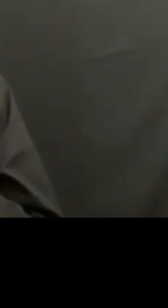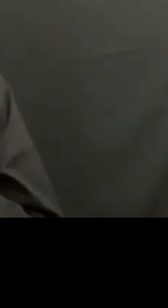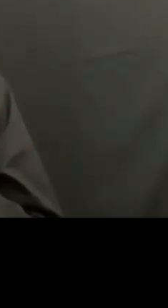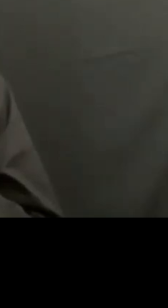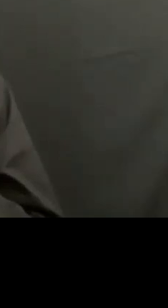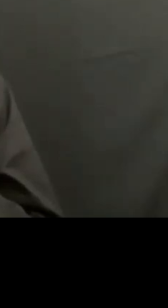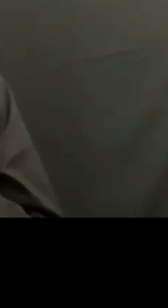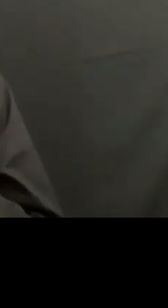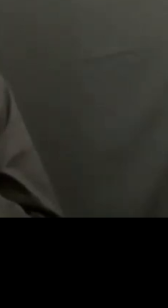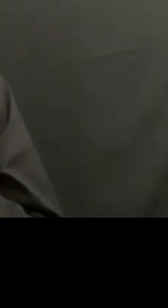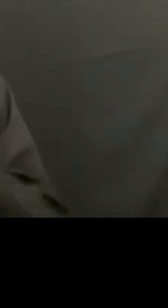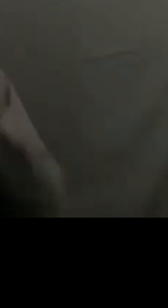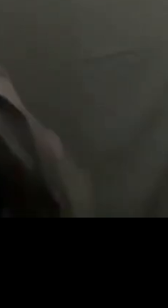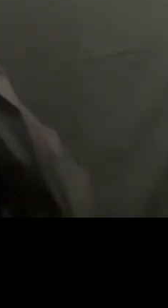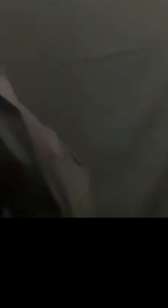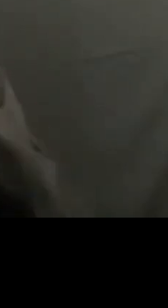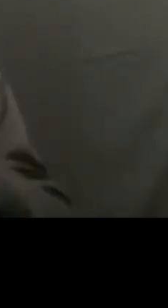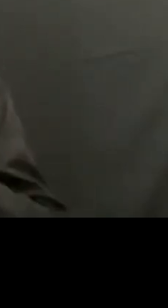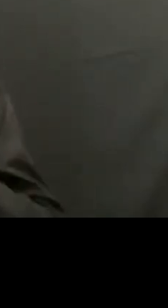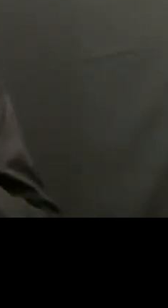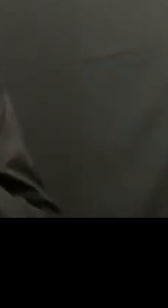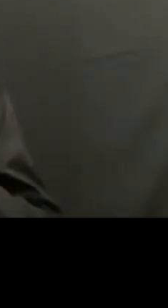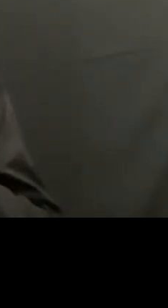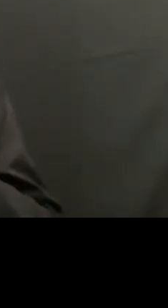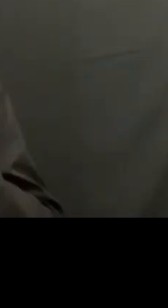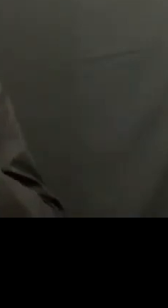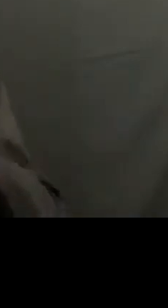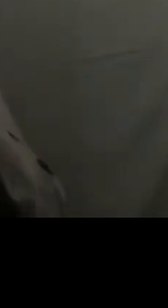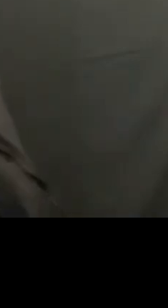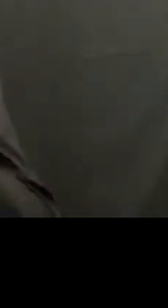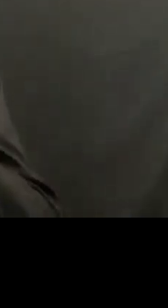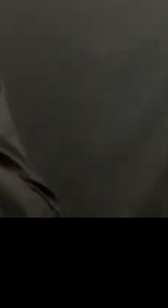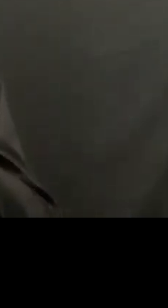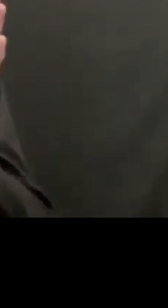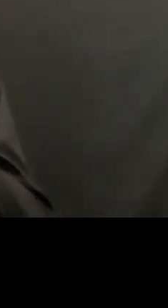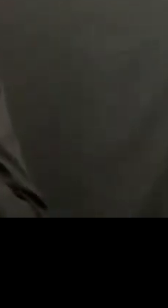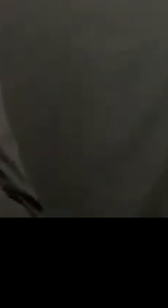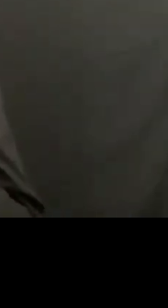So the other question-- I'm just going to go in order here. From Jennifer, does the CCC already